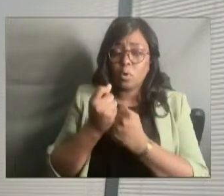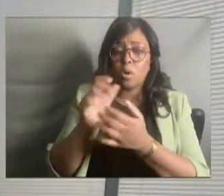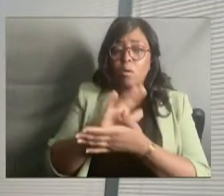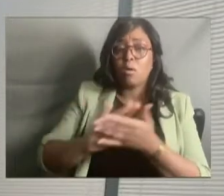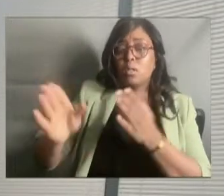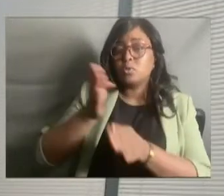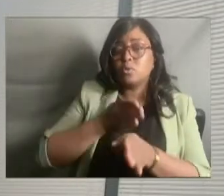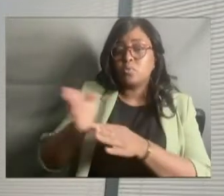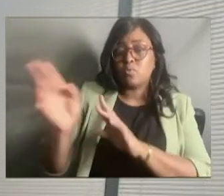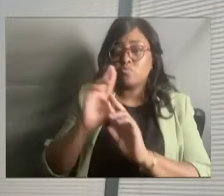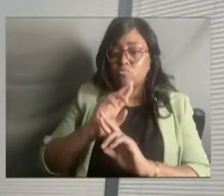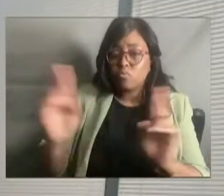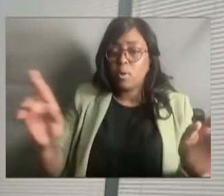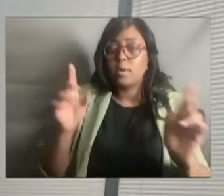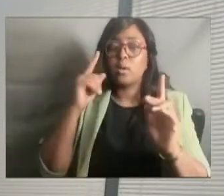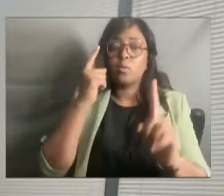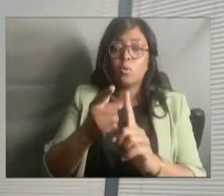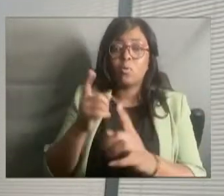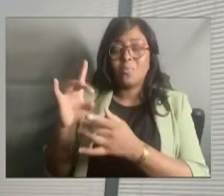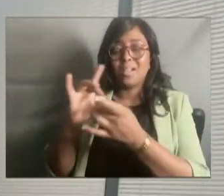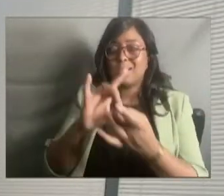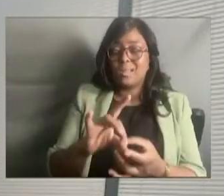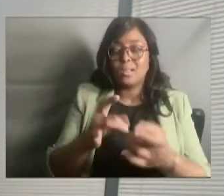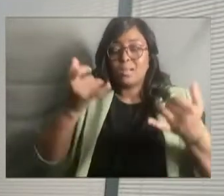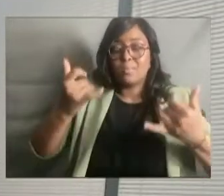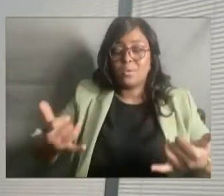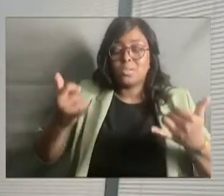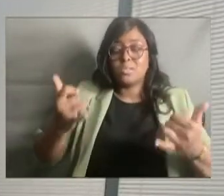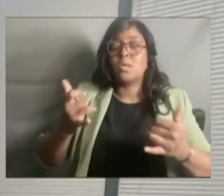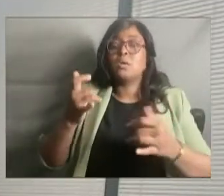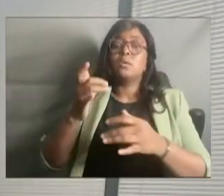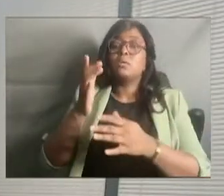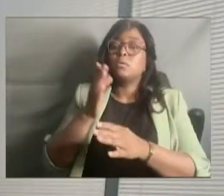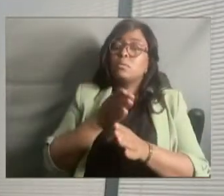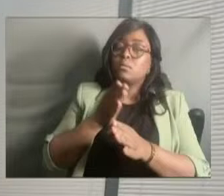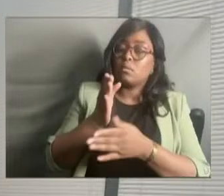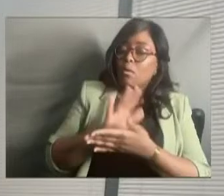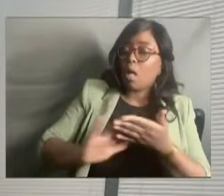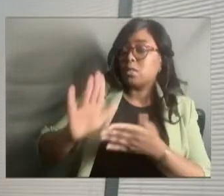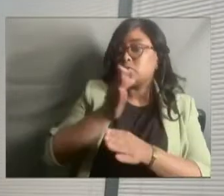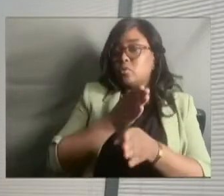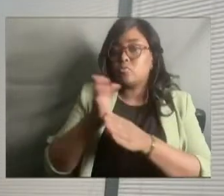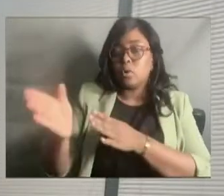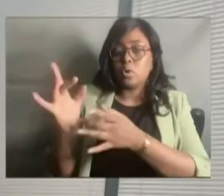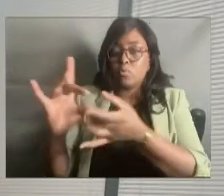What is the solution to support college and career readiness